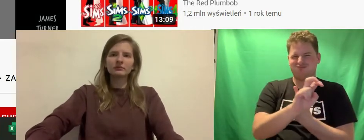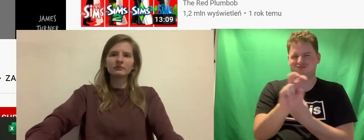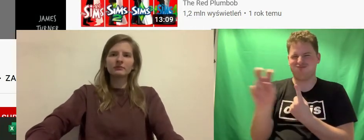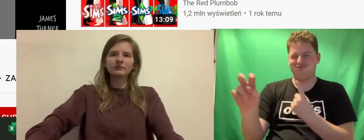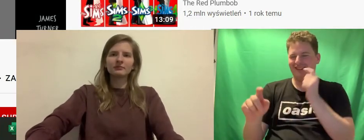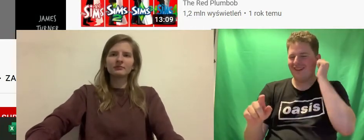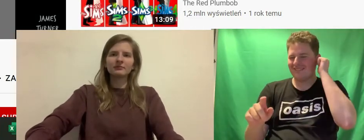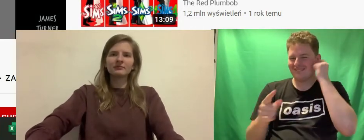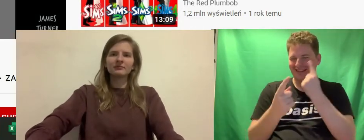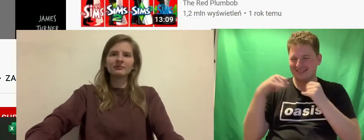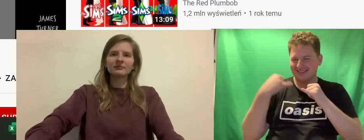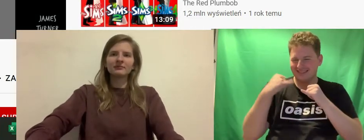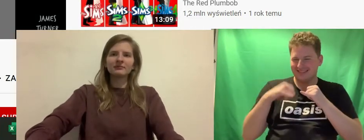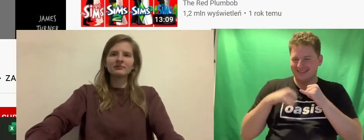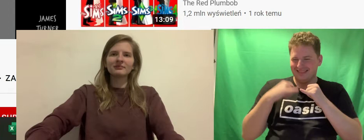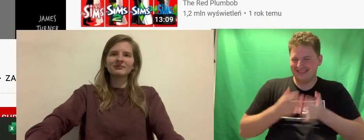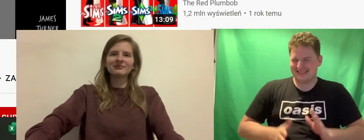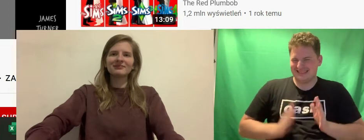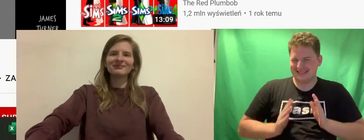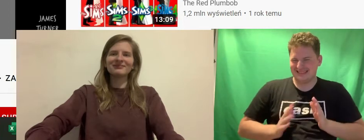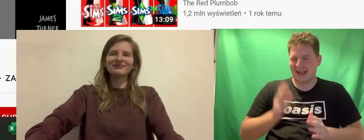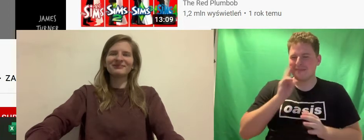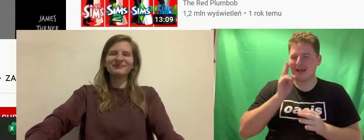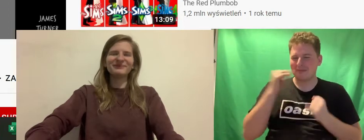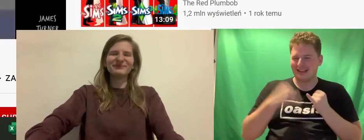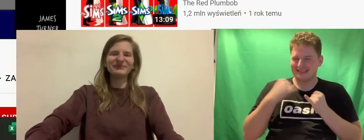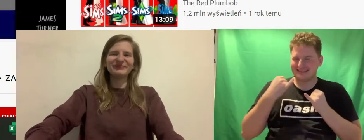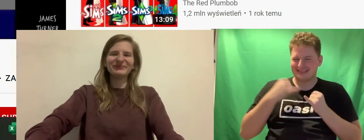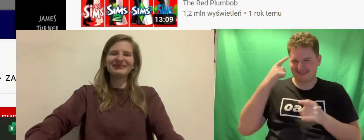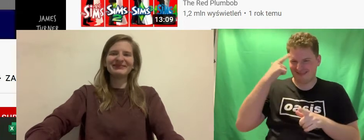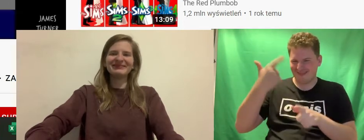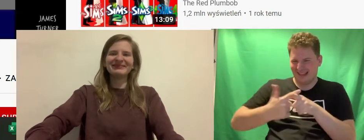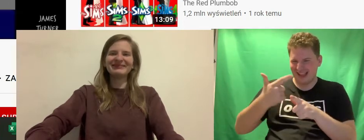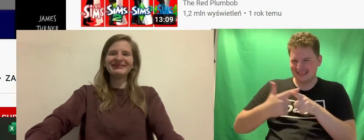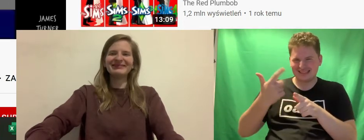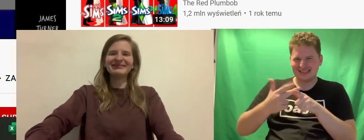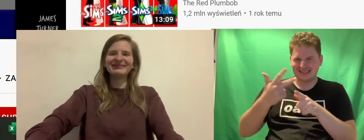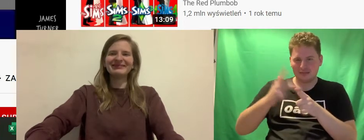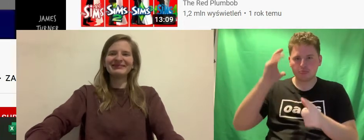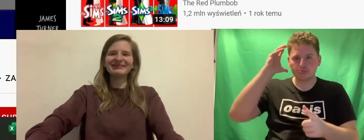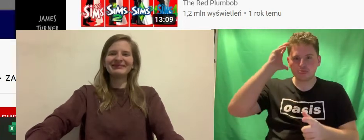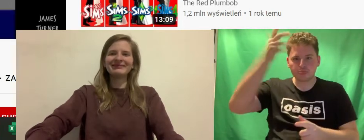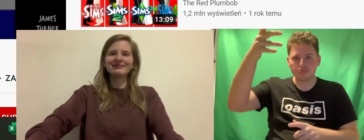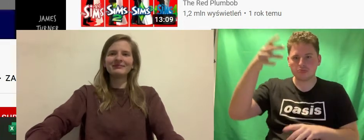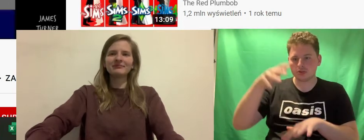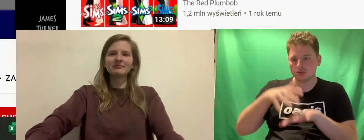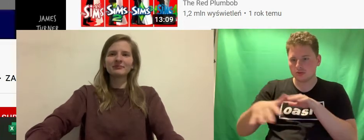A: He grew with several women and burned them, unless 20-30 women gave birth to a child, all children are his father